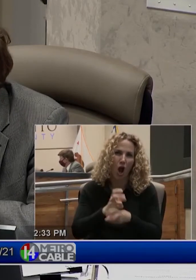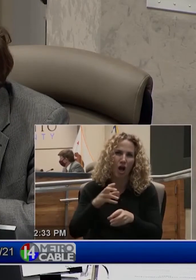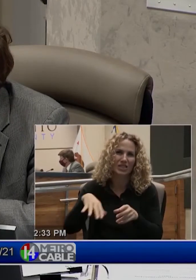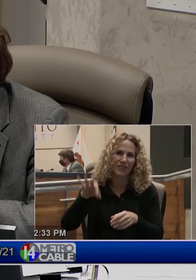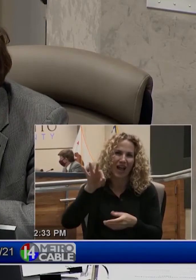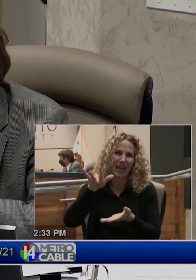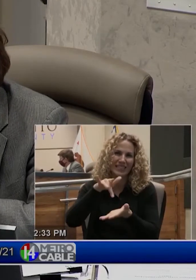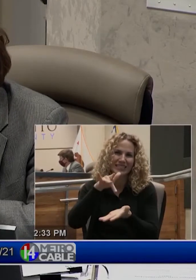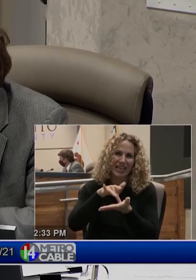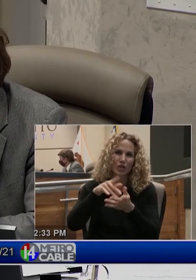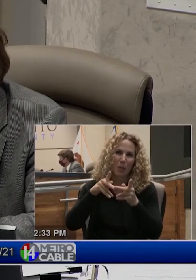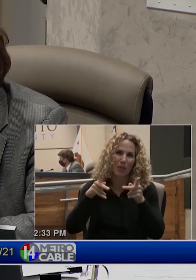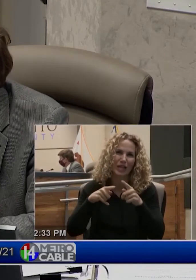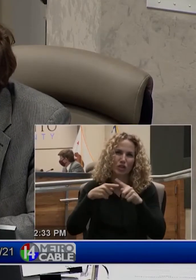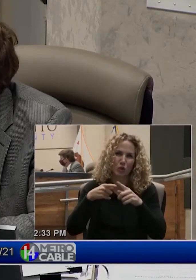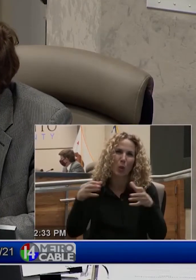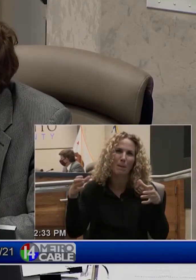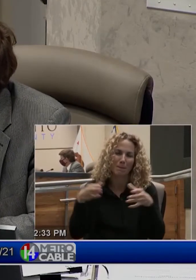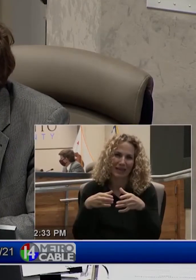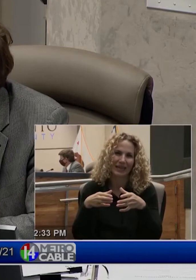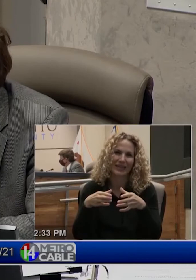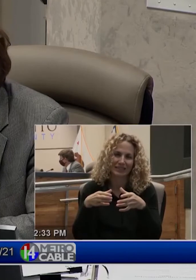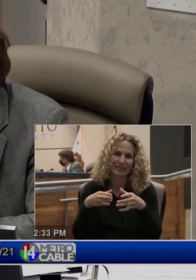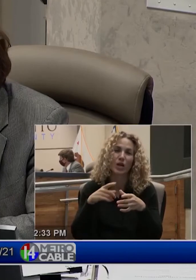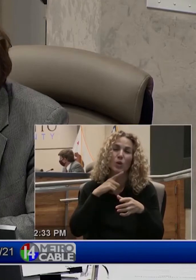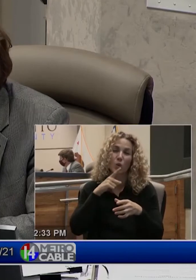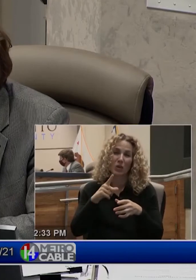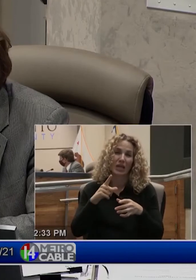CHALLENGE TO SAY THE LEASE AND THERE ARE STAFF THAT LOOK AT